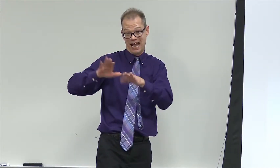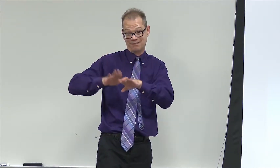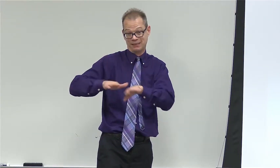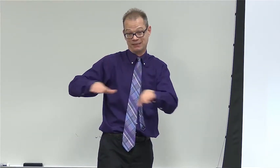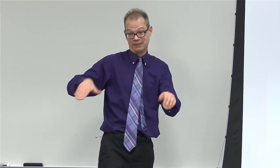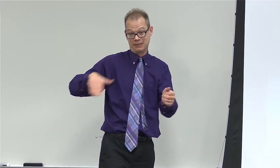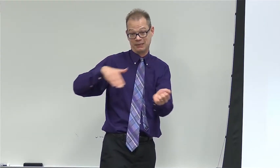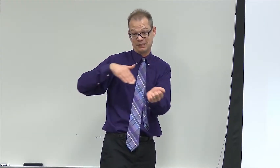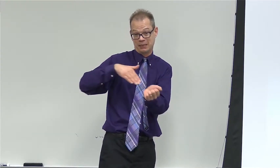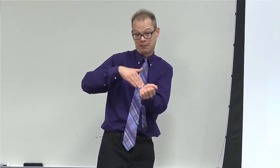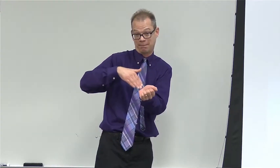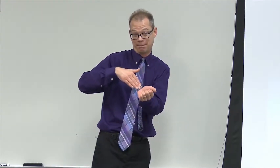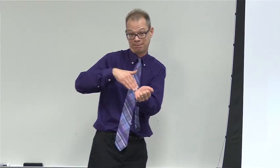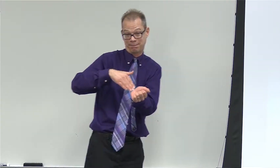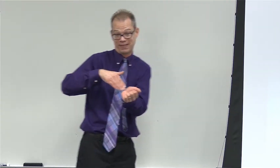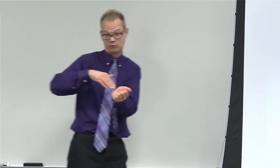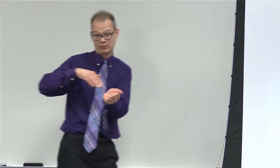Pediatrics.